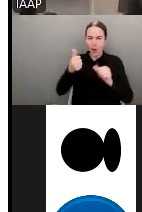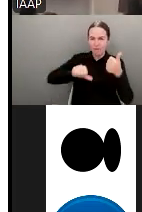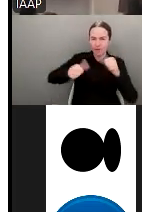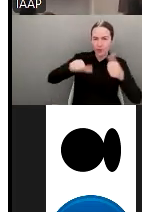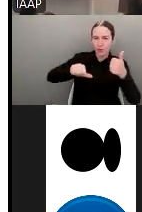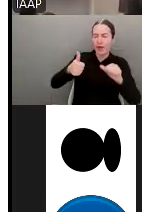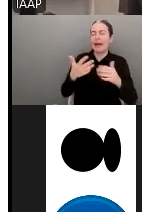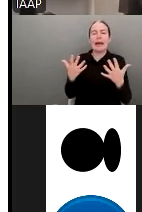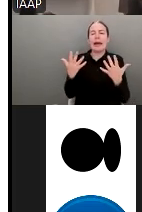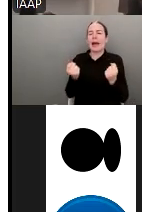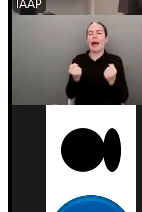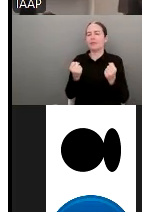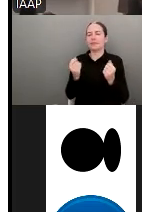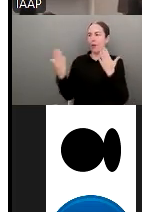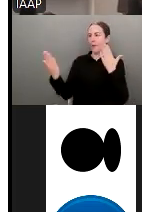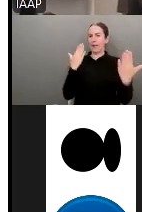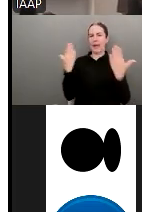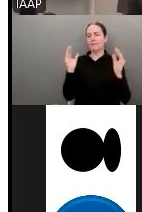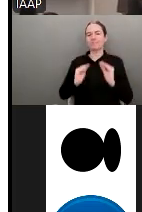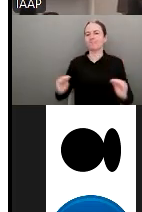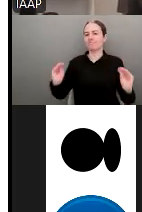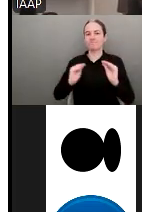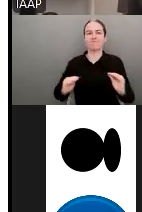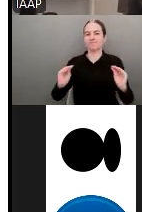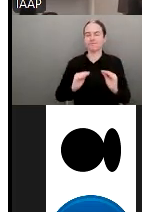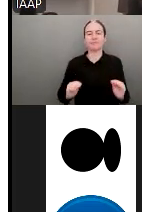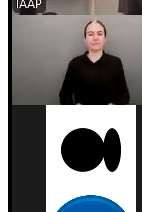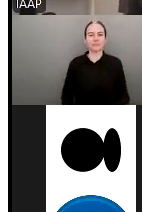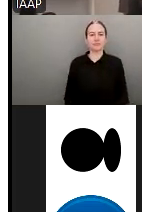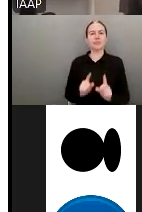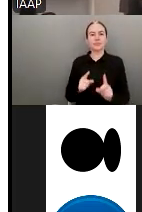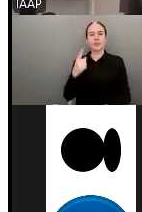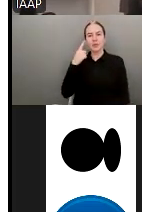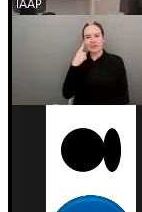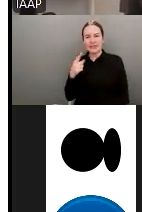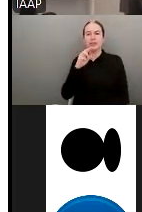but I consider also that there have been built putting more effort in Norway. And they got it on a policy level.